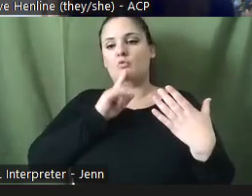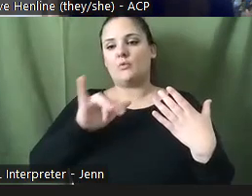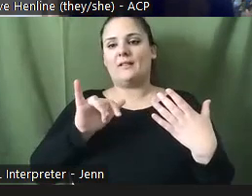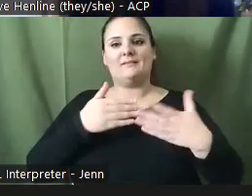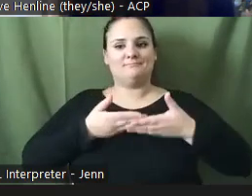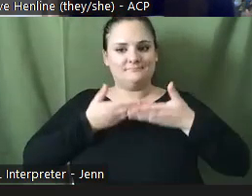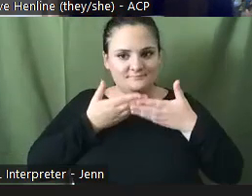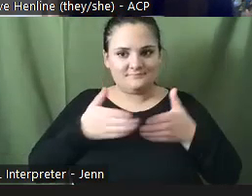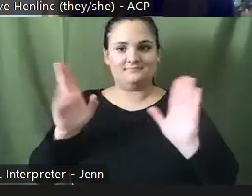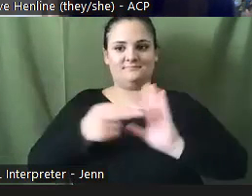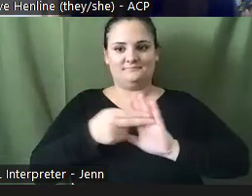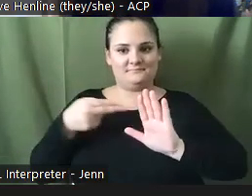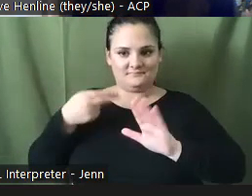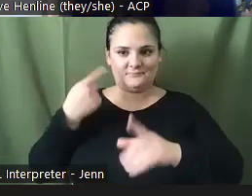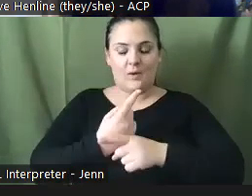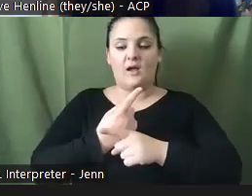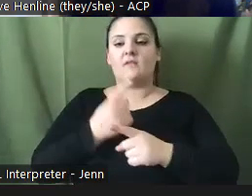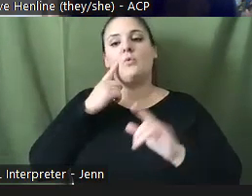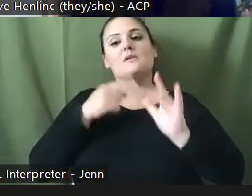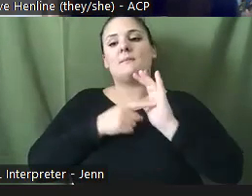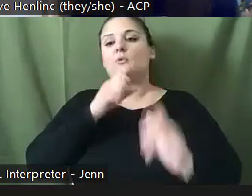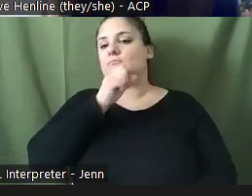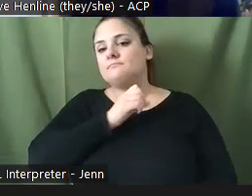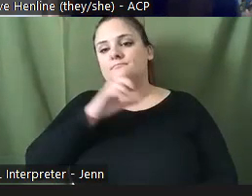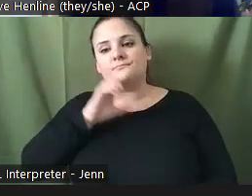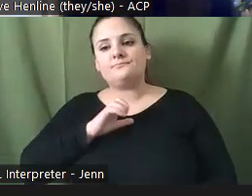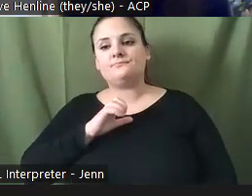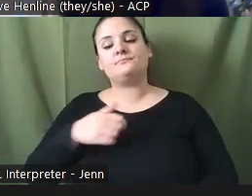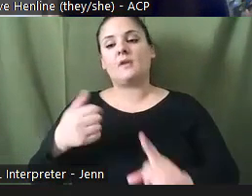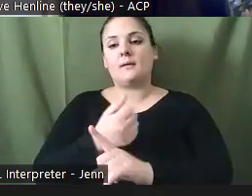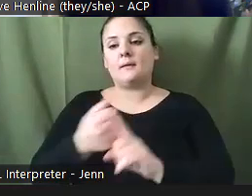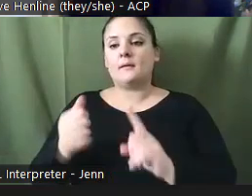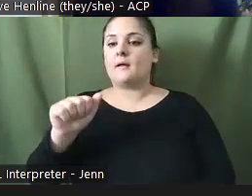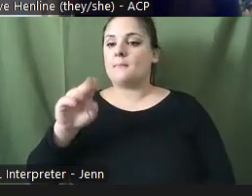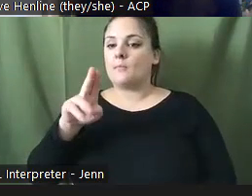So that can include things like elder abuse, or perhaps if somebody has witnessed a crime